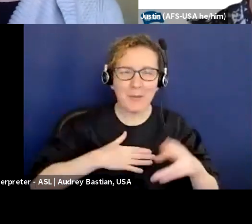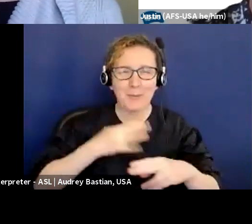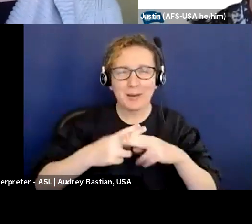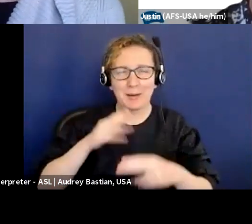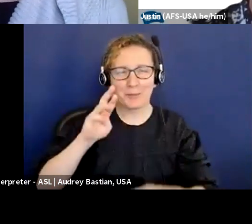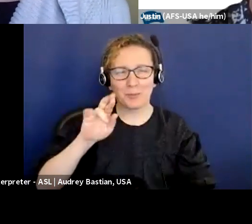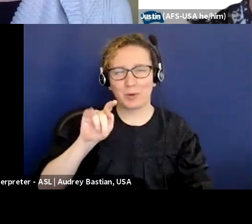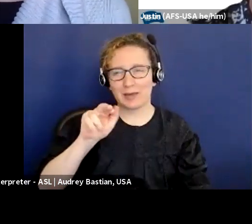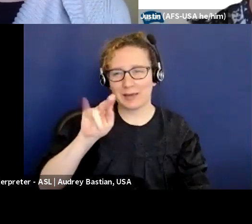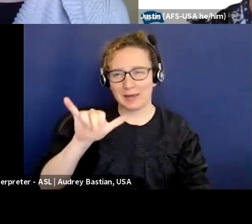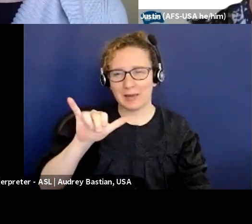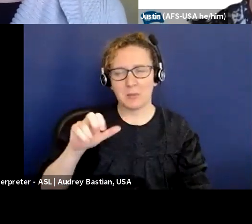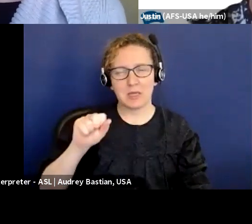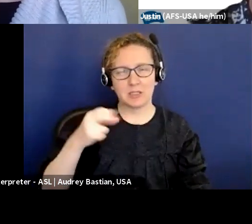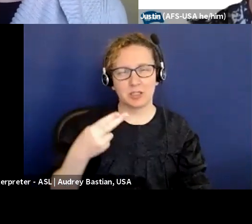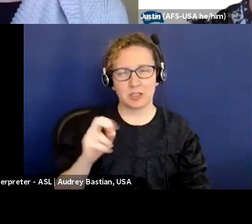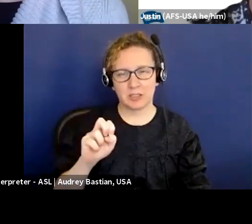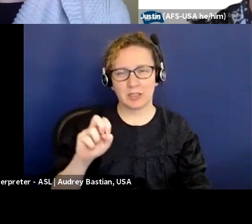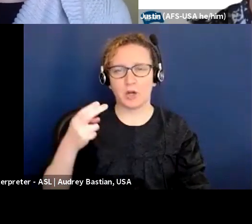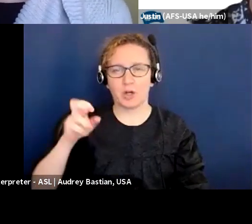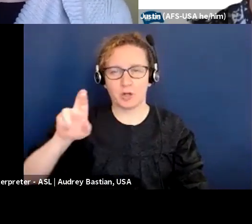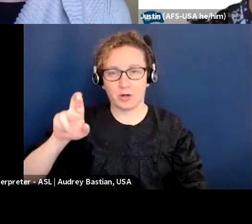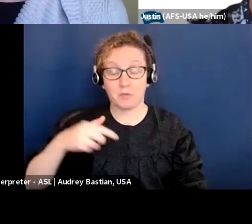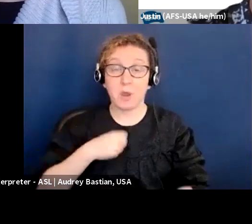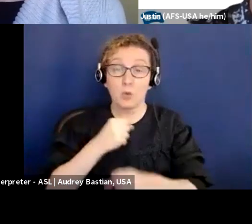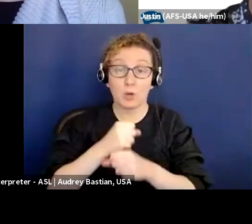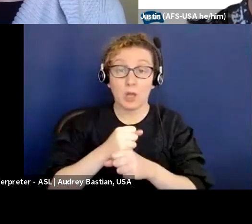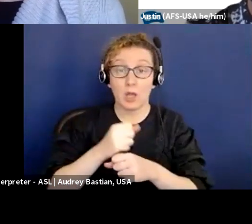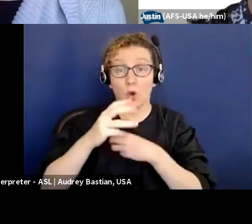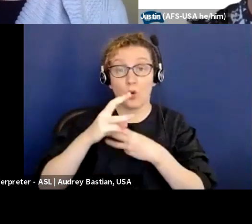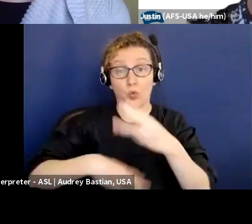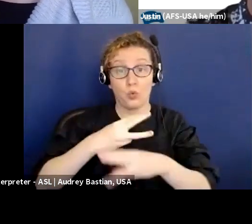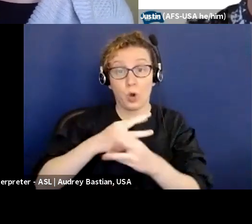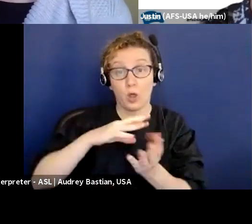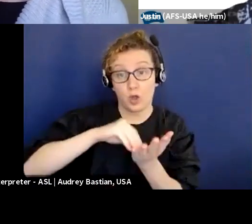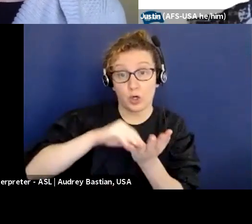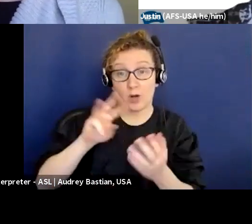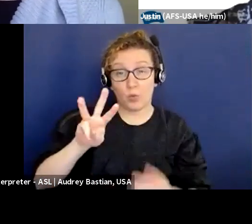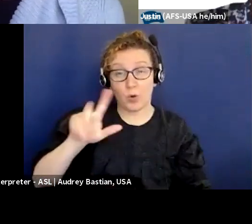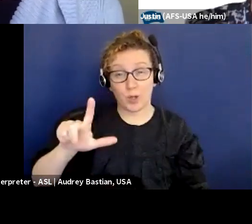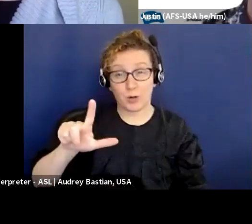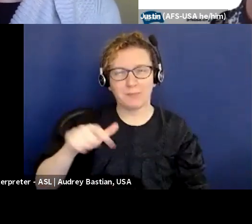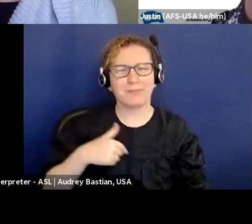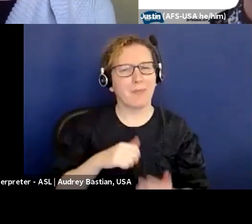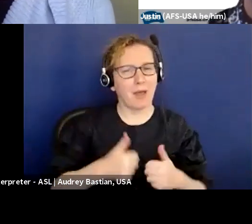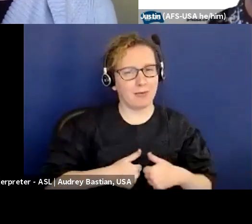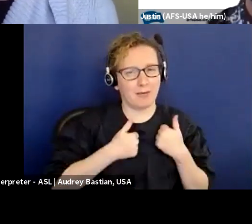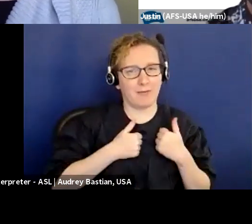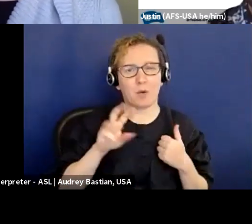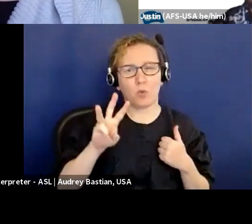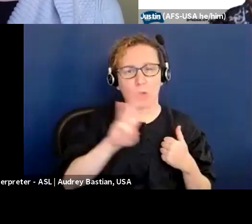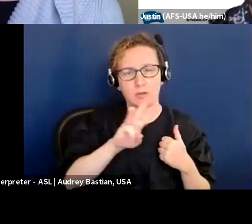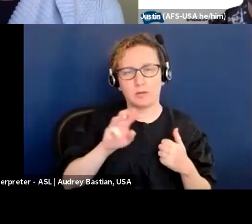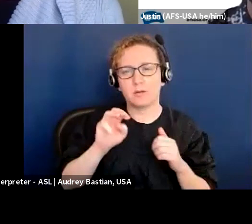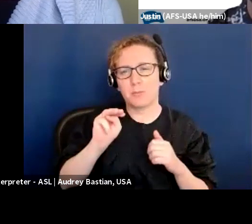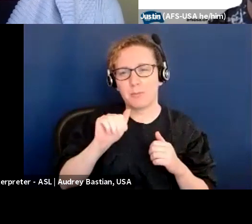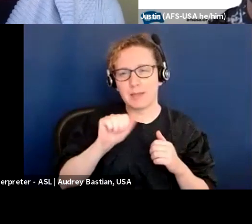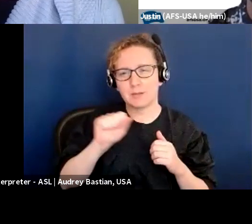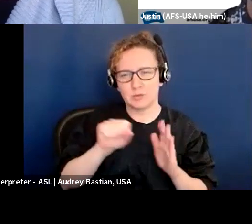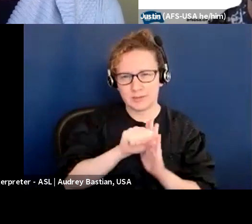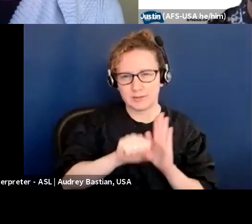I use she/her pronouns. I work at World Learning. I live in Western Mass, but I work in Vermont,